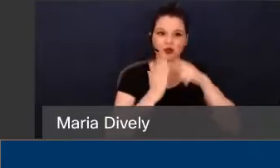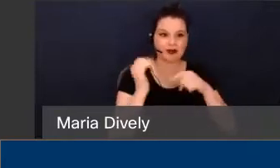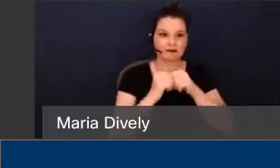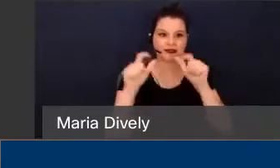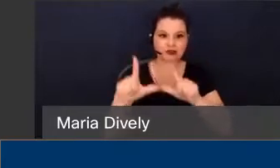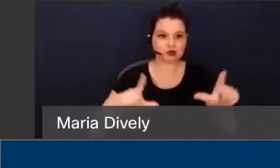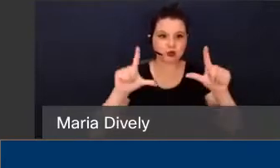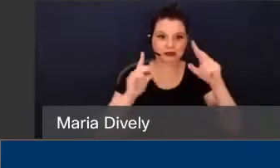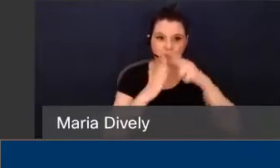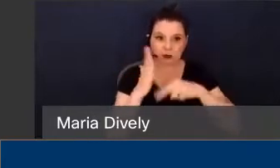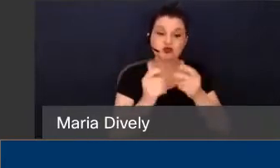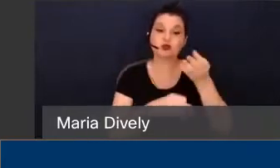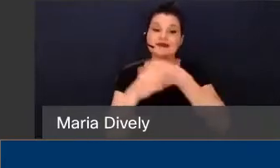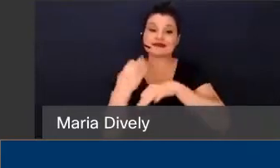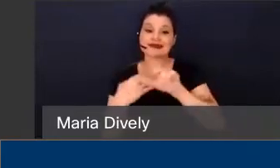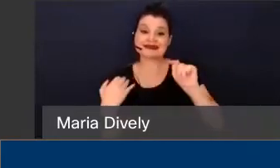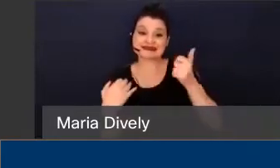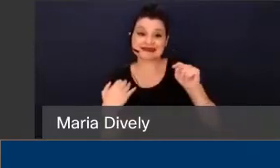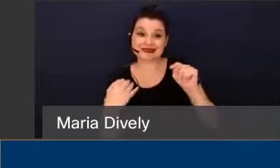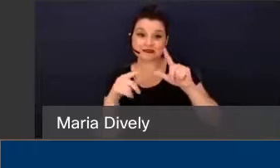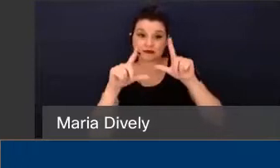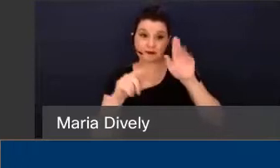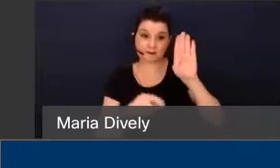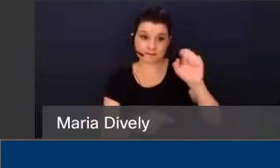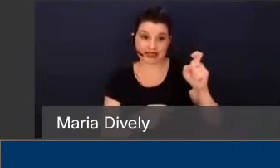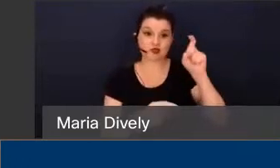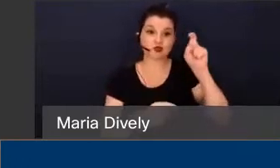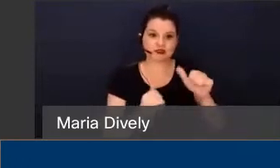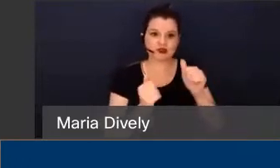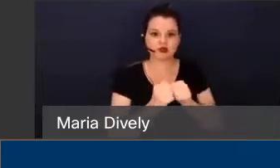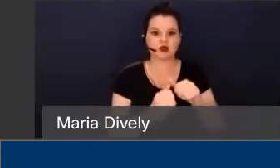So instead of text boxes, you need to use content placeholders.